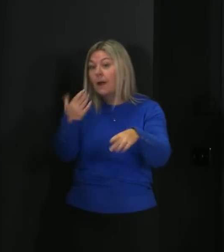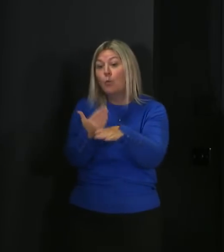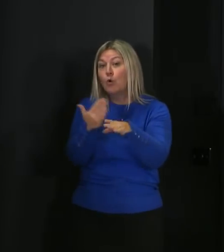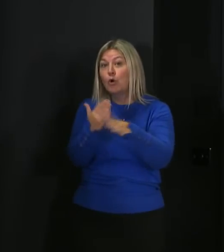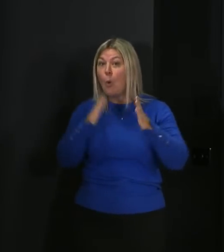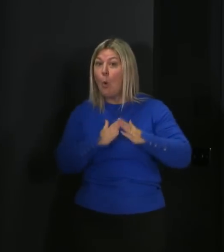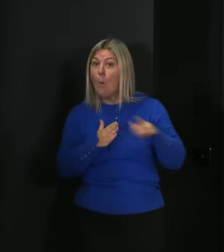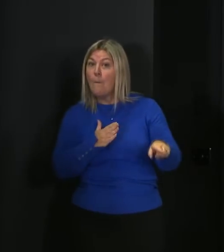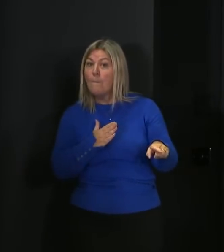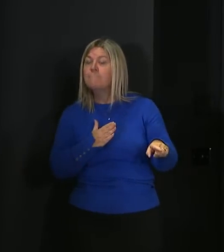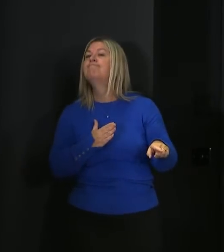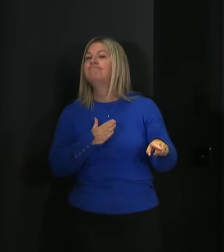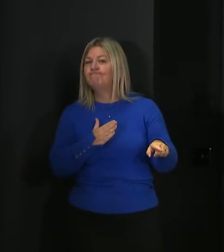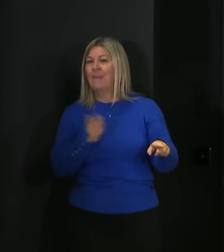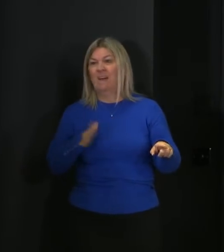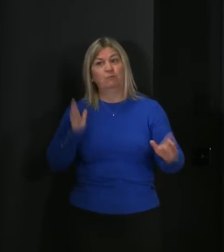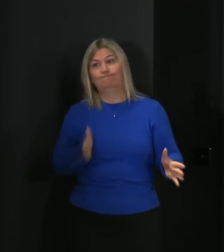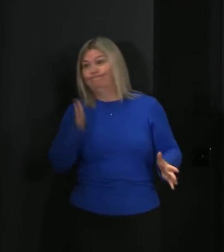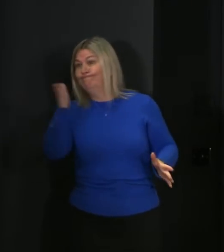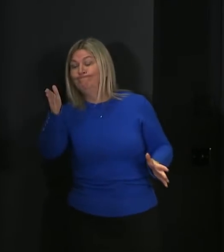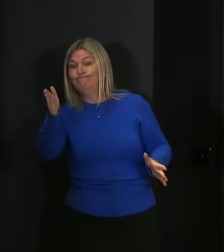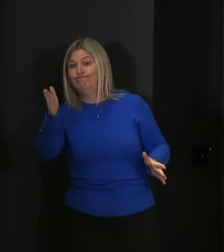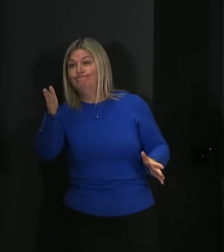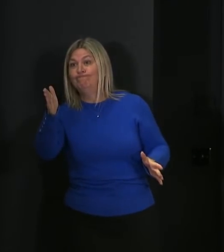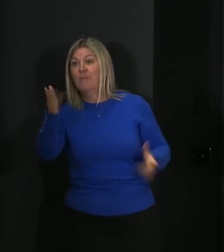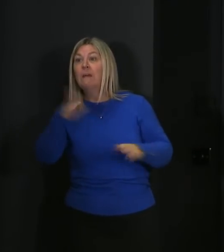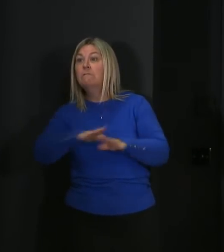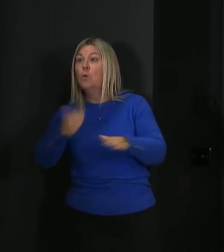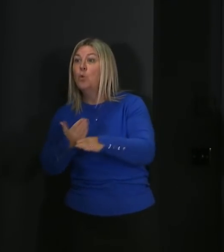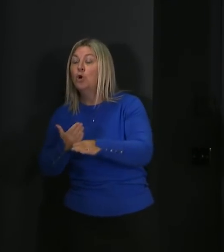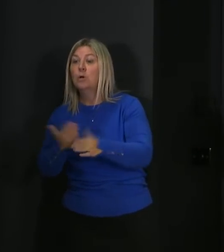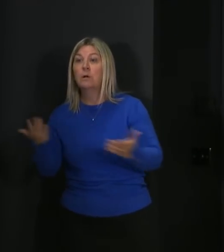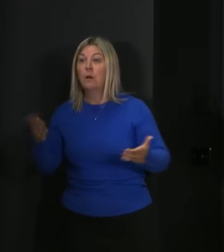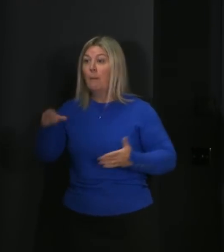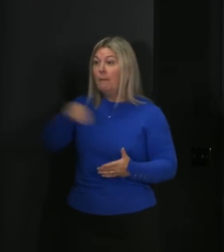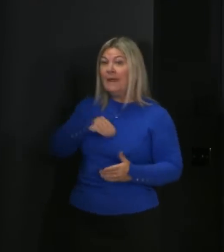work that they won't get paid, the financial implications make it even more difficult for